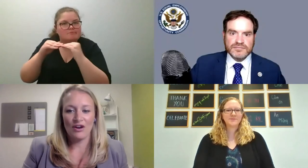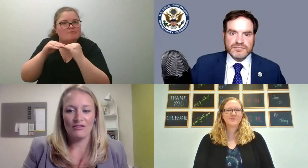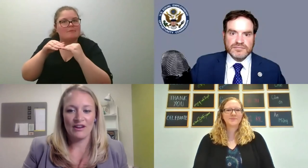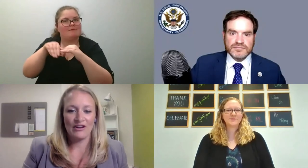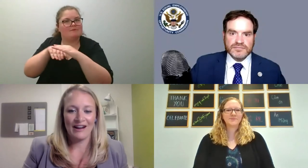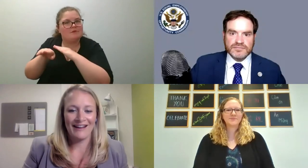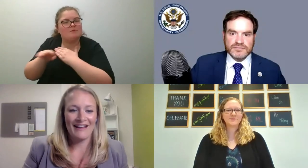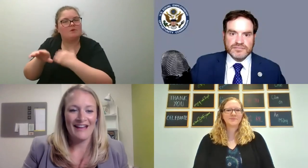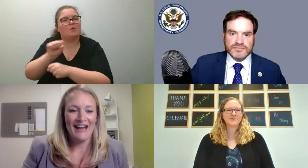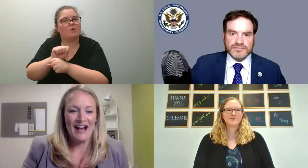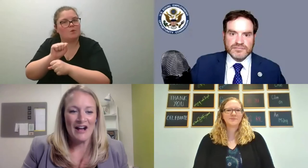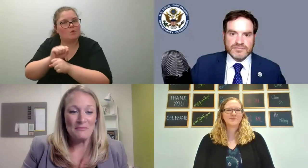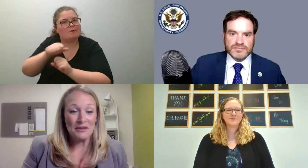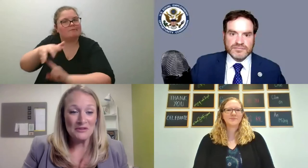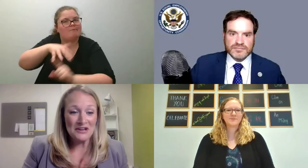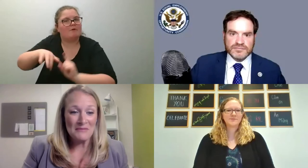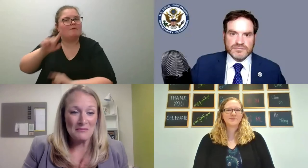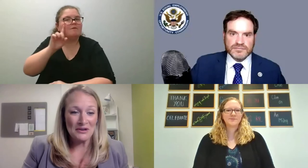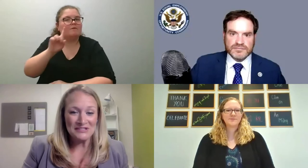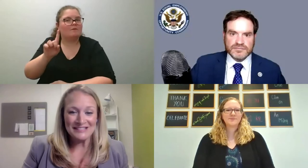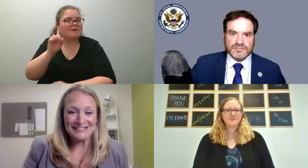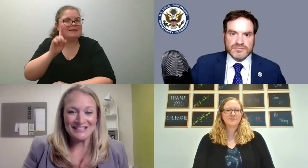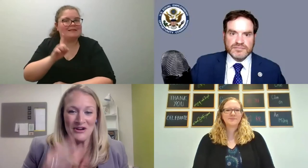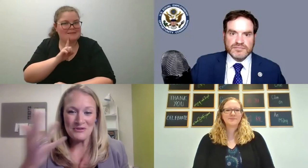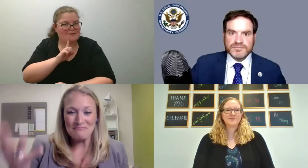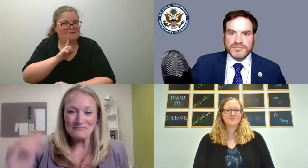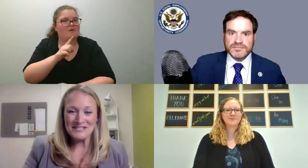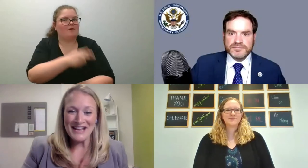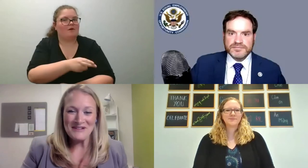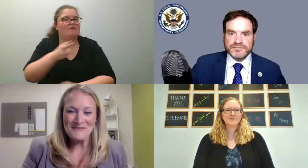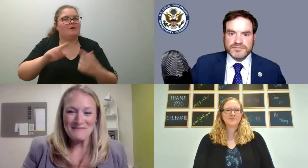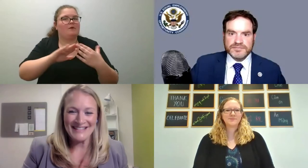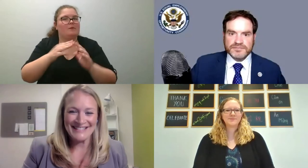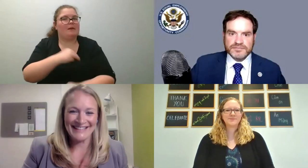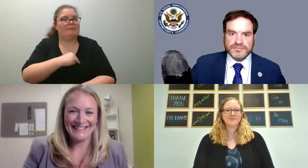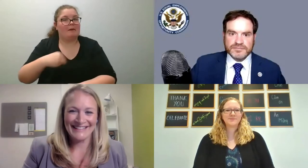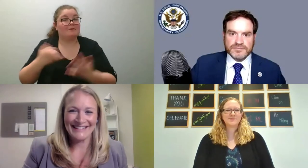and hard of hearing community members. So take it away, Betsy.